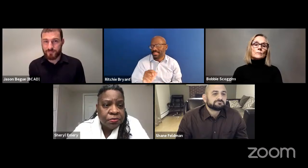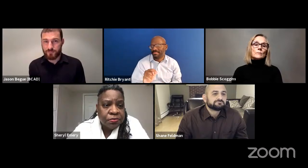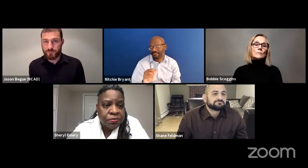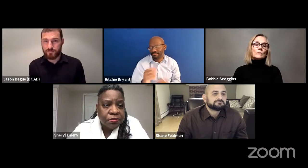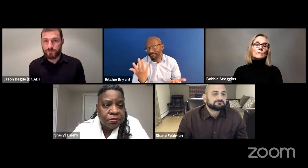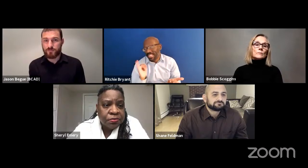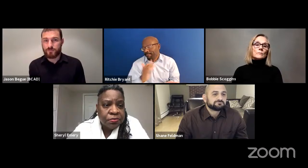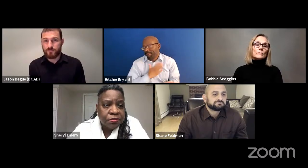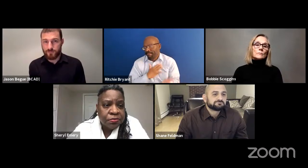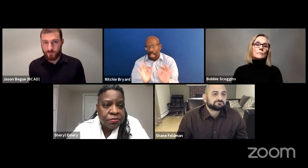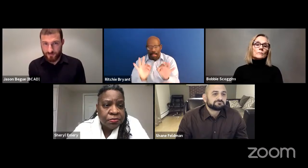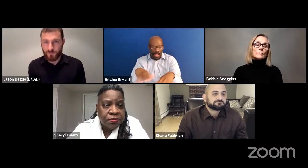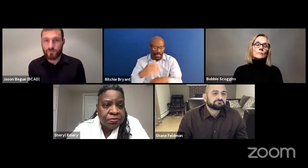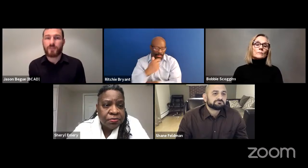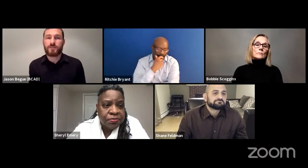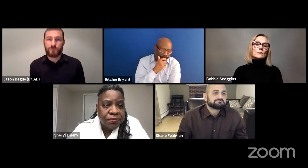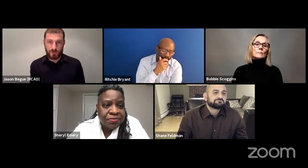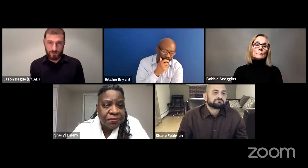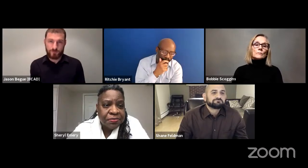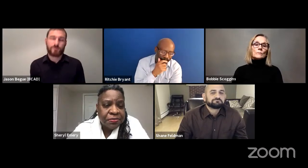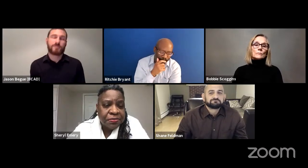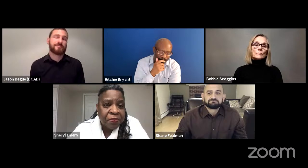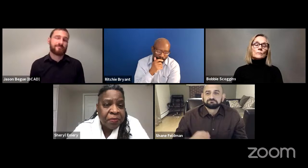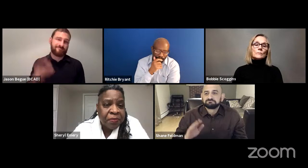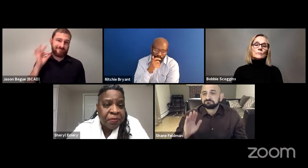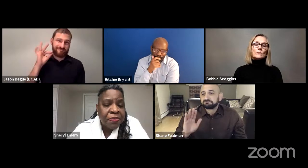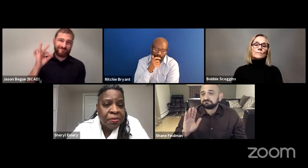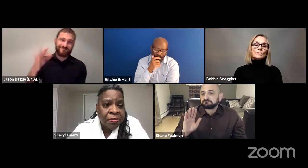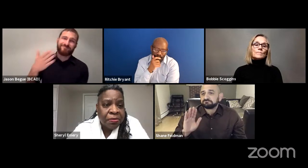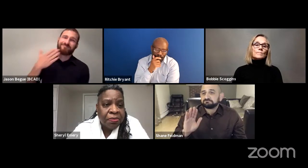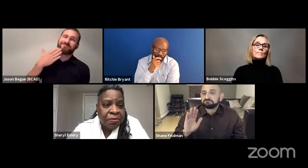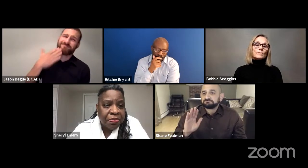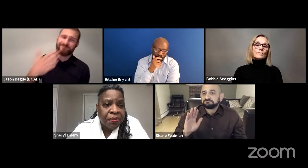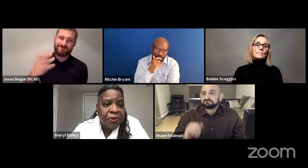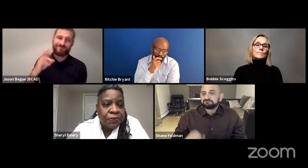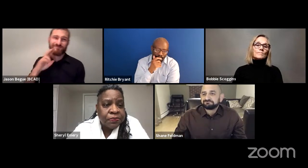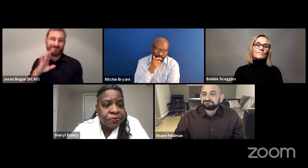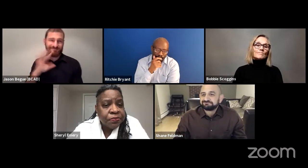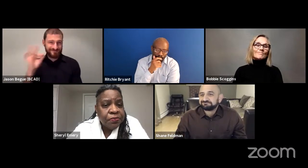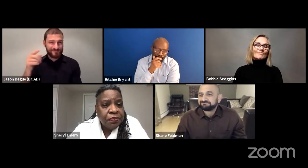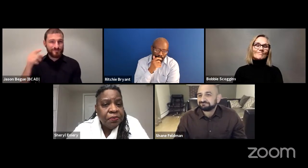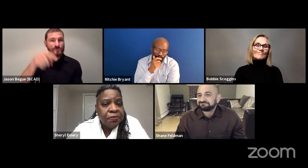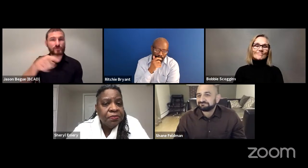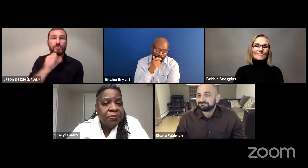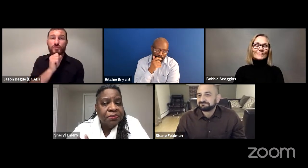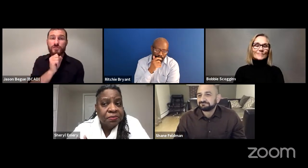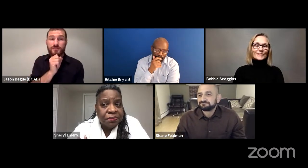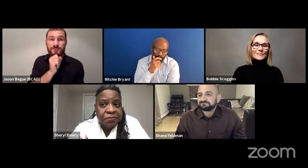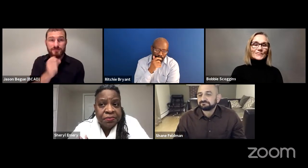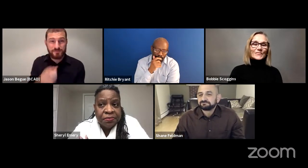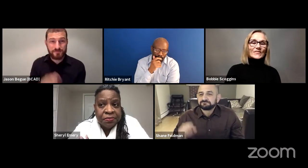will feel comfortable. That's my two cents. JASON BEGUE: Perfect, thank you, Ritchie.